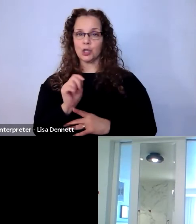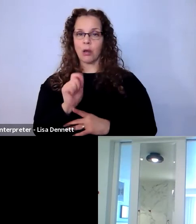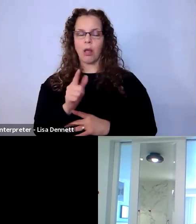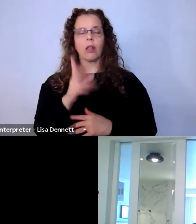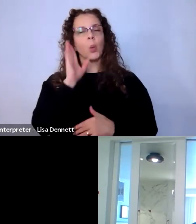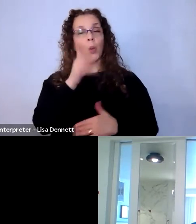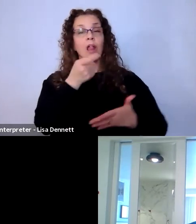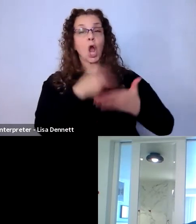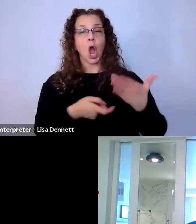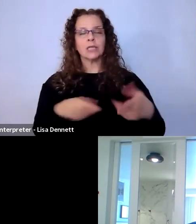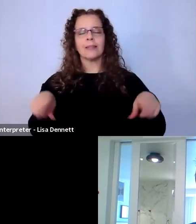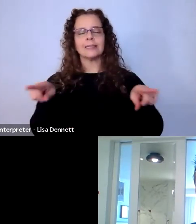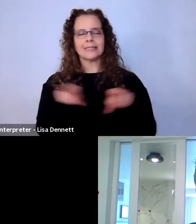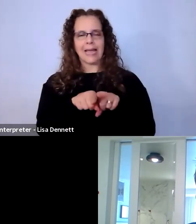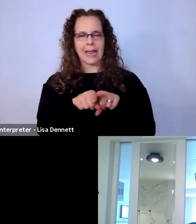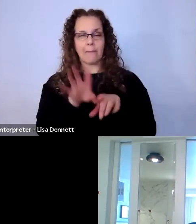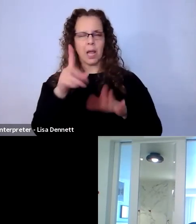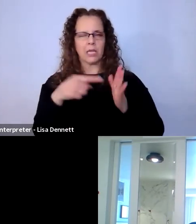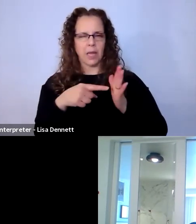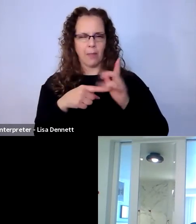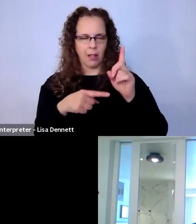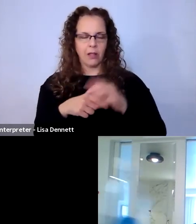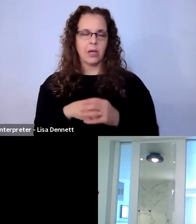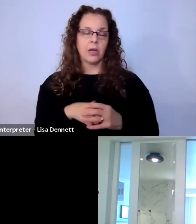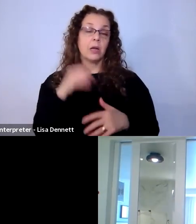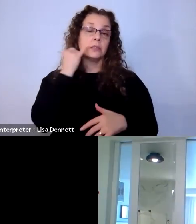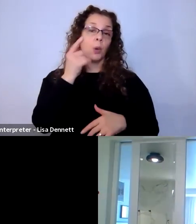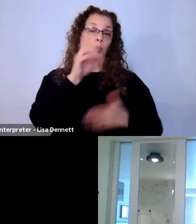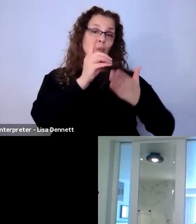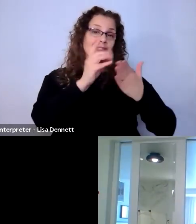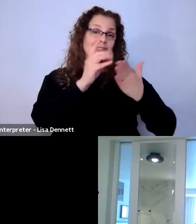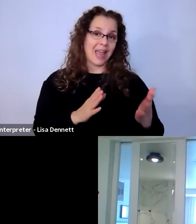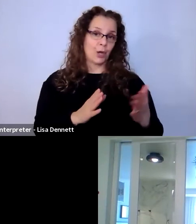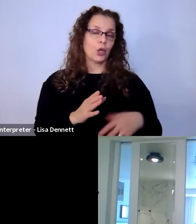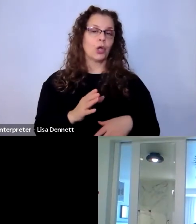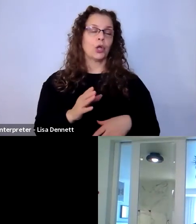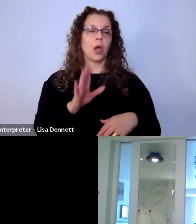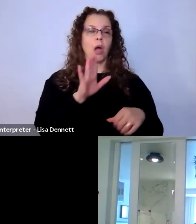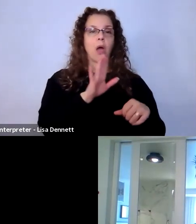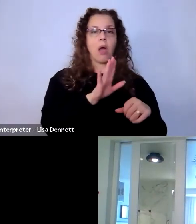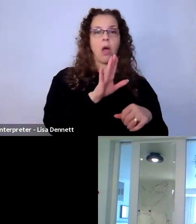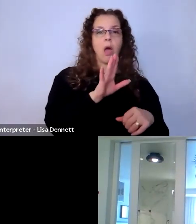again if you're a designer and you're doing an online offline read green.